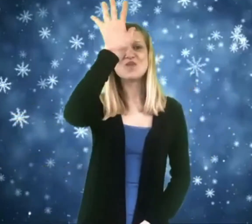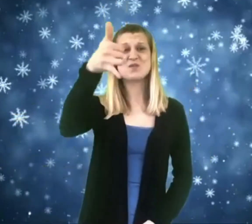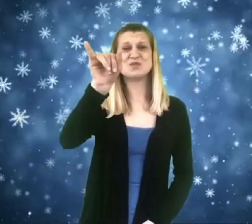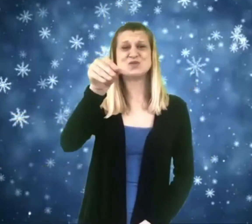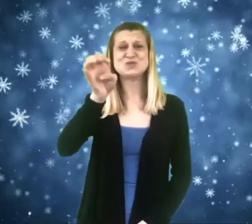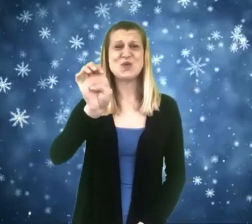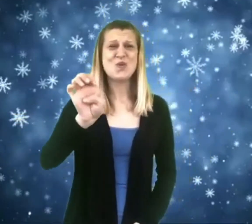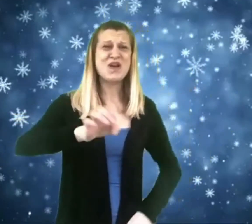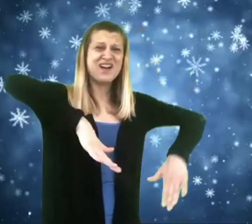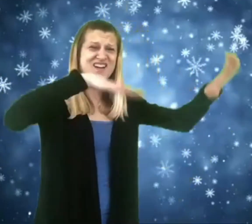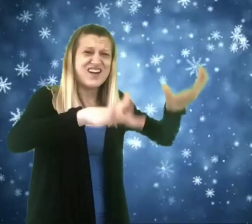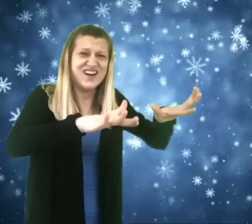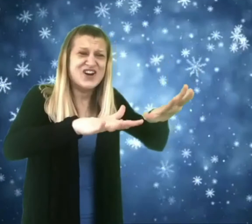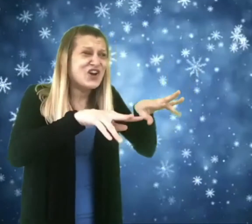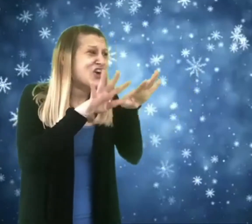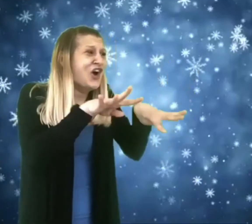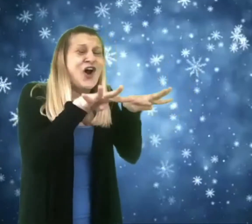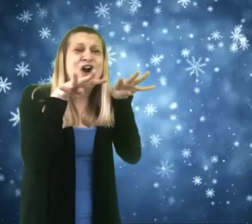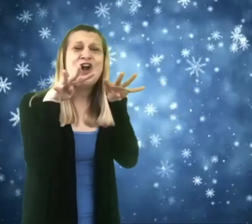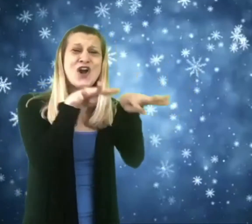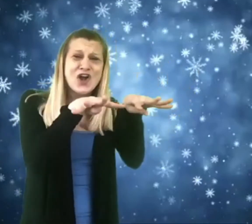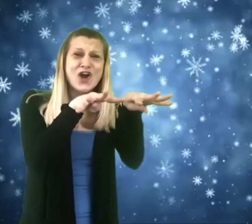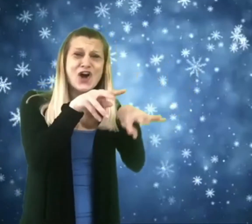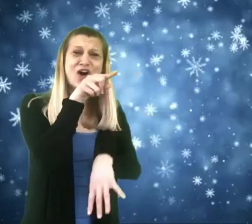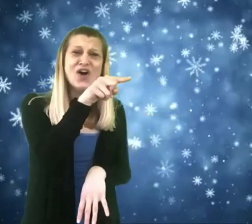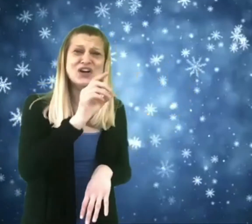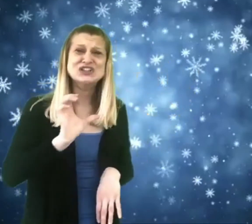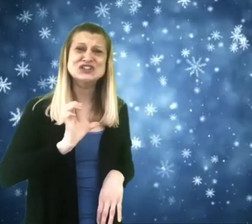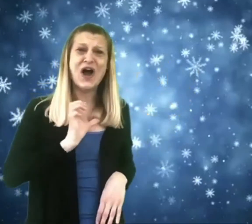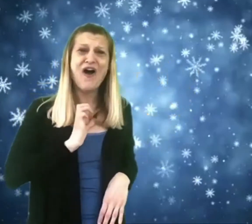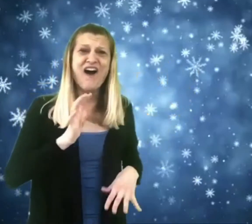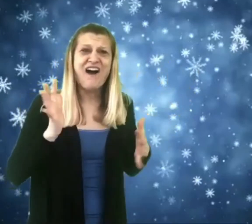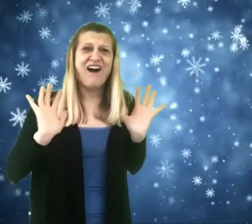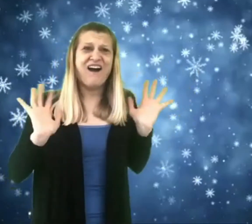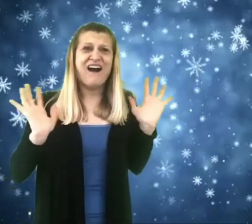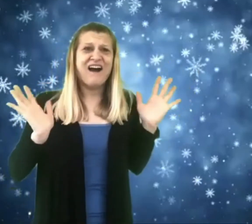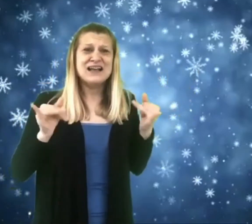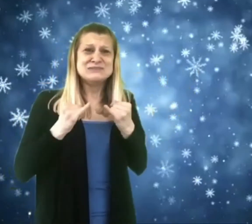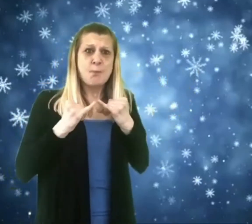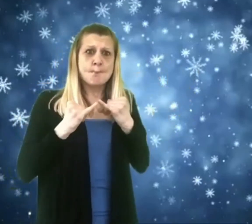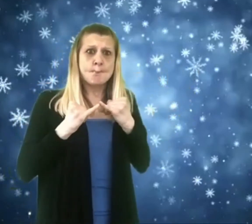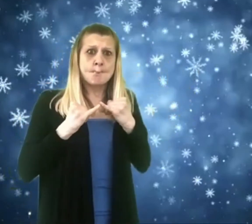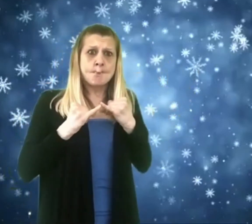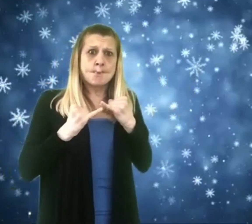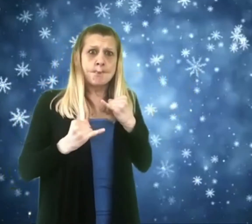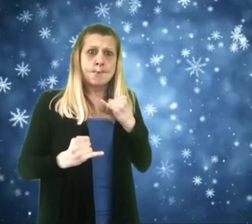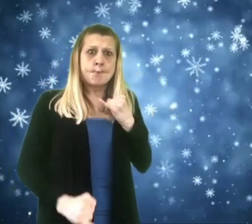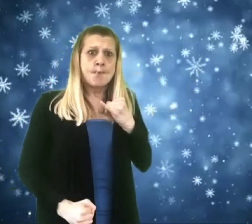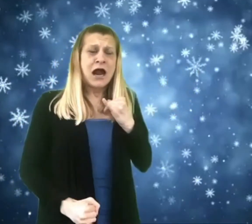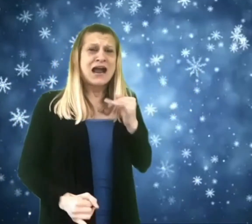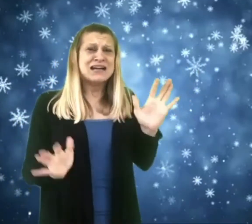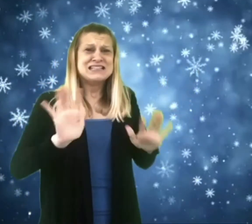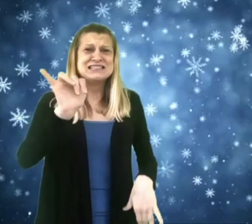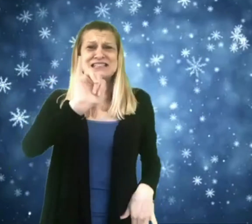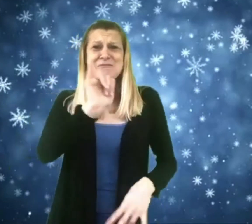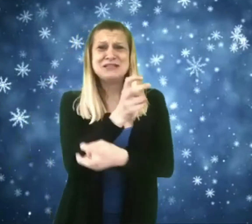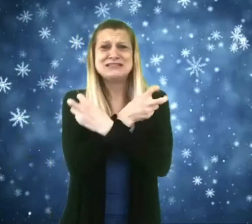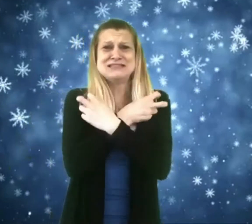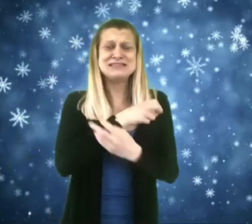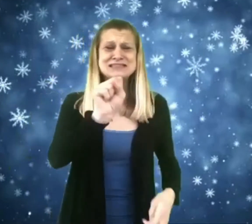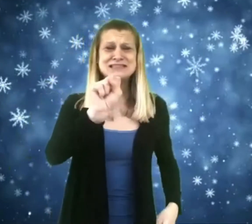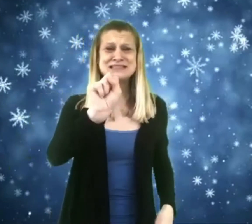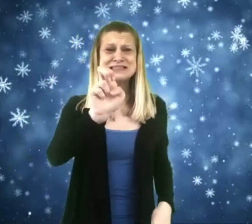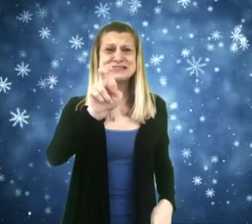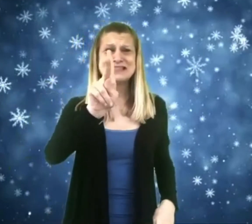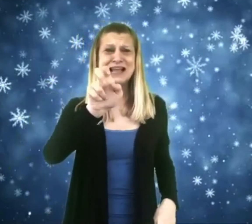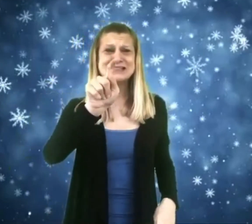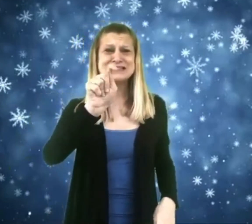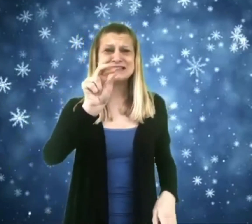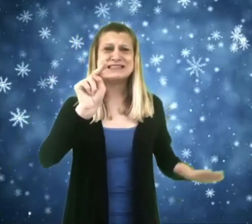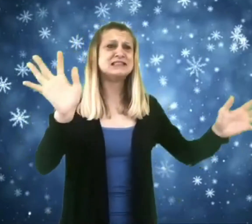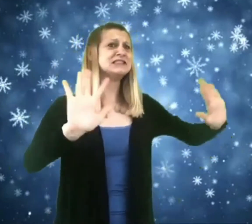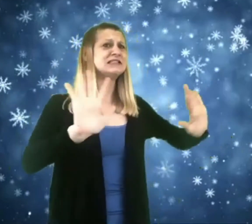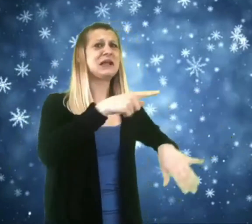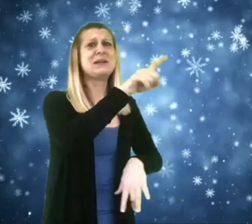Grandpa Joe said, "Look at our Charlie! He is getting thinner and thinner! He’s beginning to look like a skeleton!